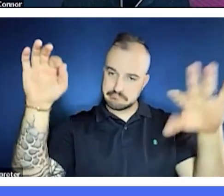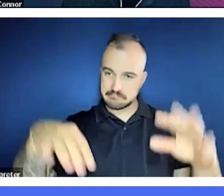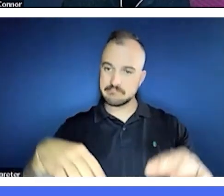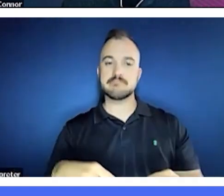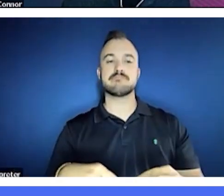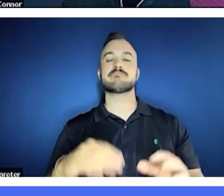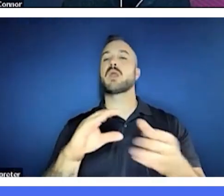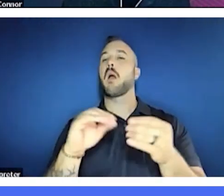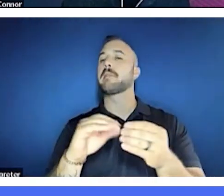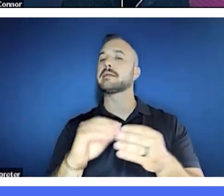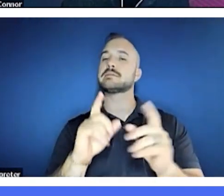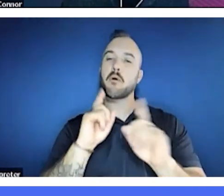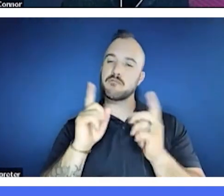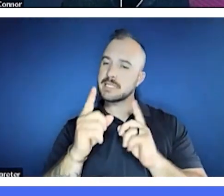to our conversation going in the chat.